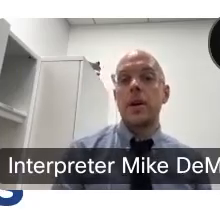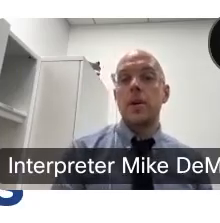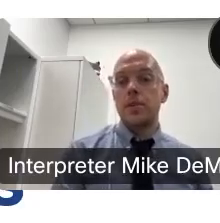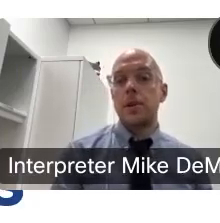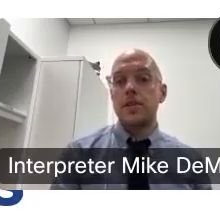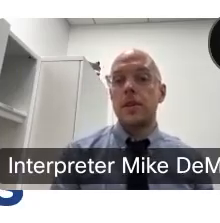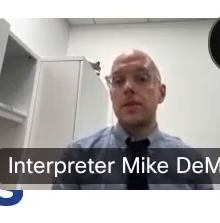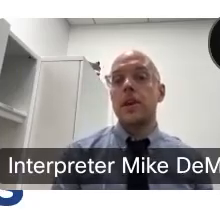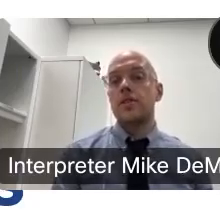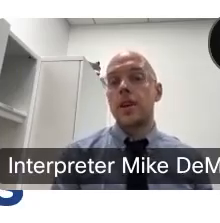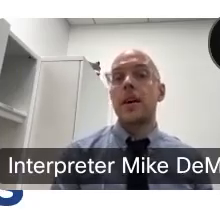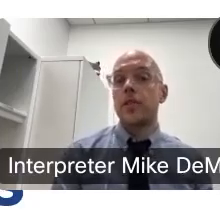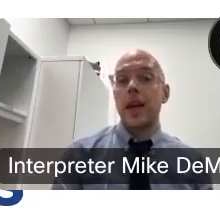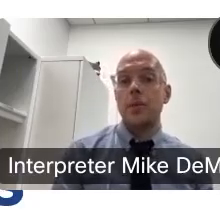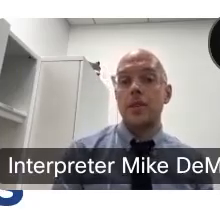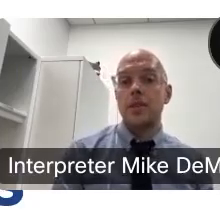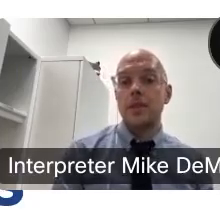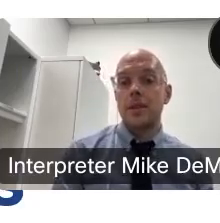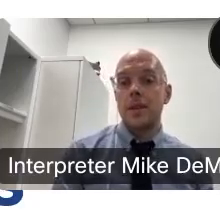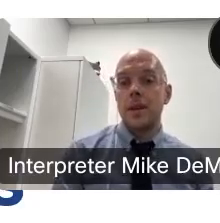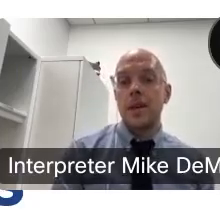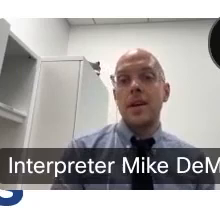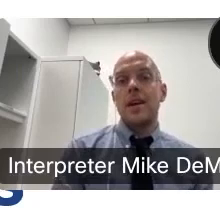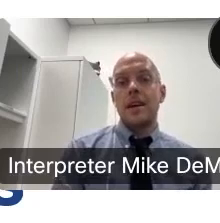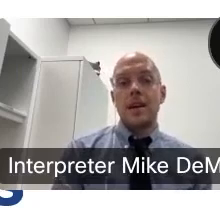What's being shown on the screen should not cover the captions, but it's cause.